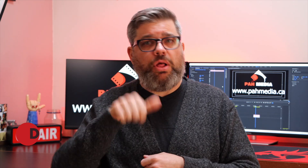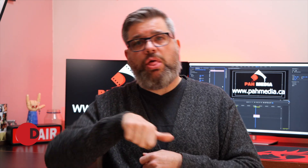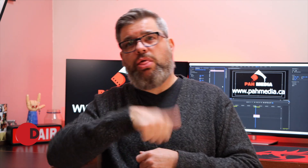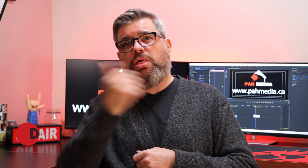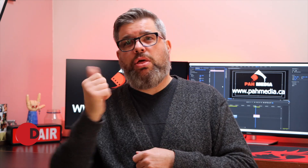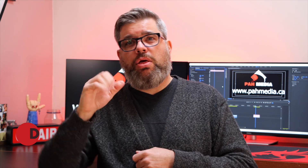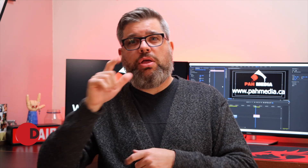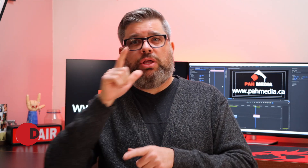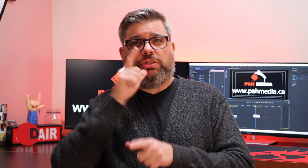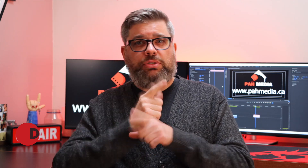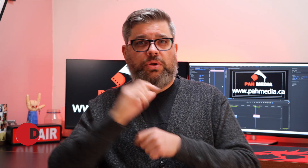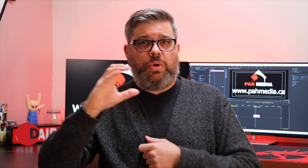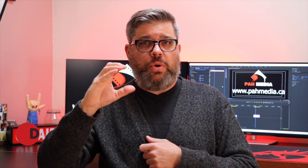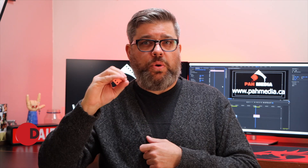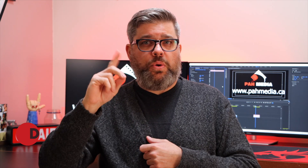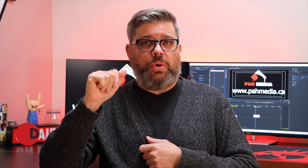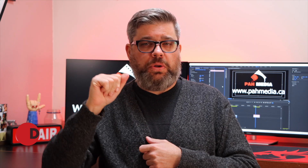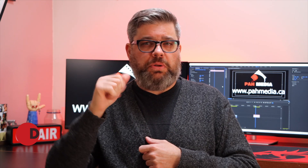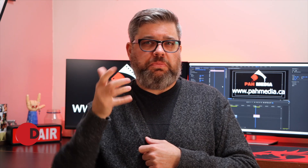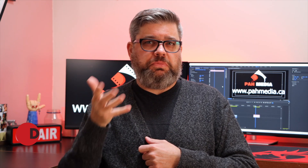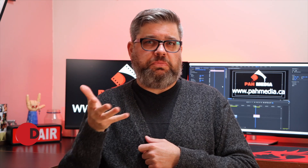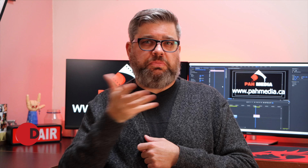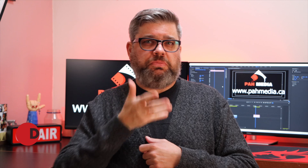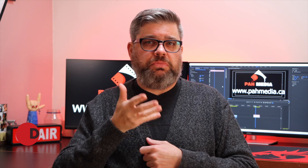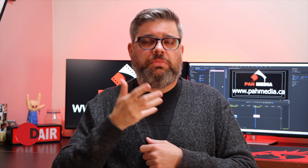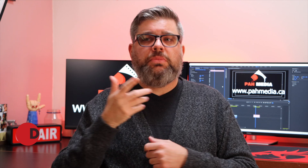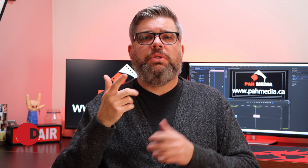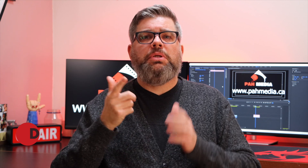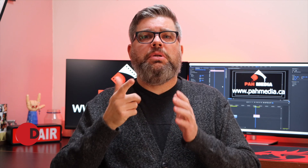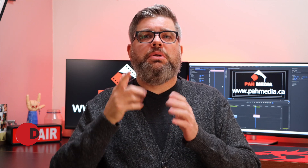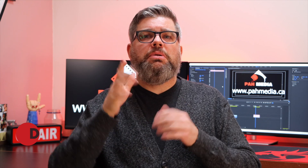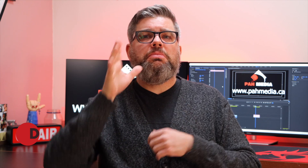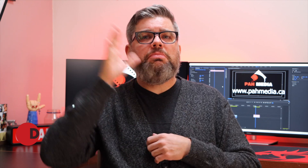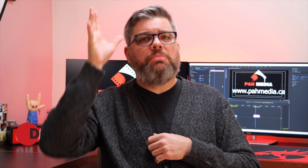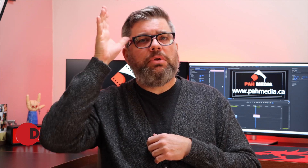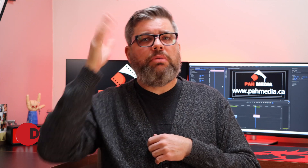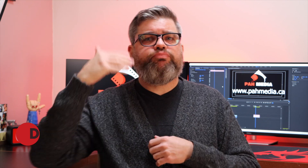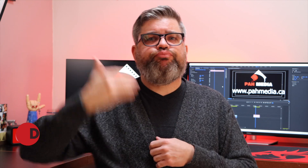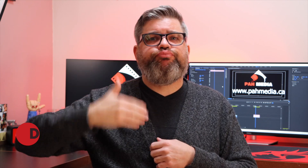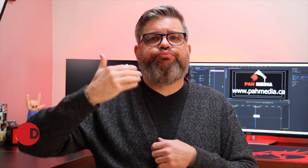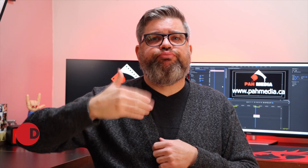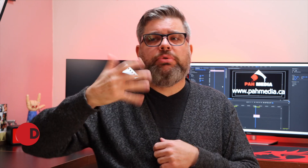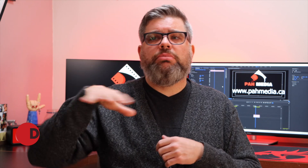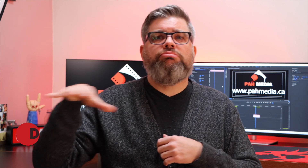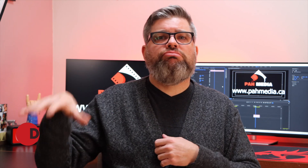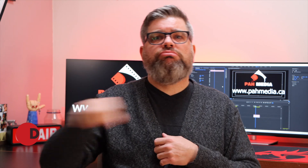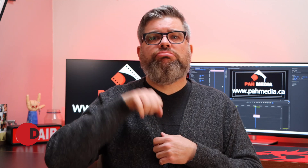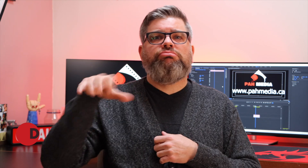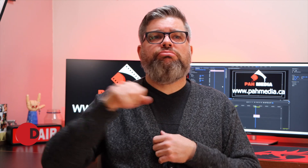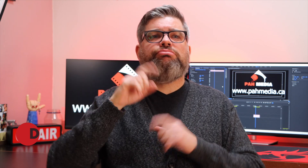I also have a hearing sister who is a CODA.